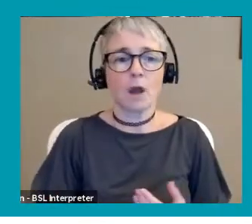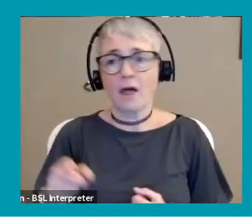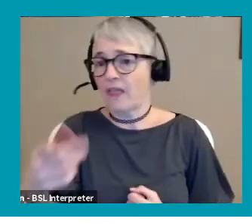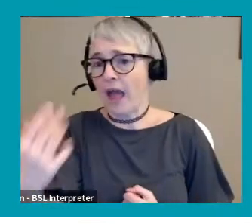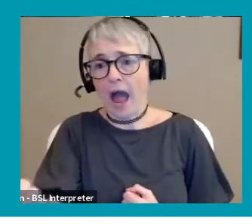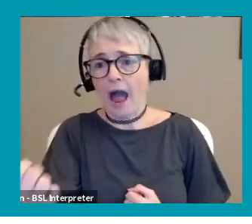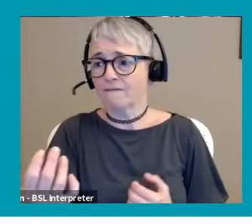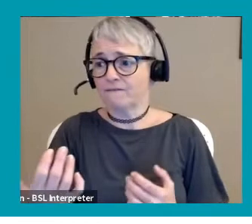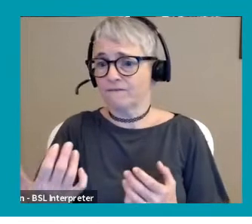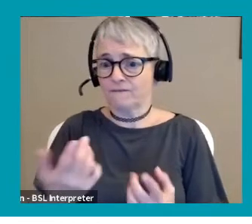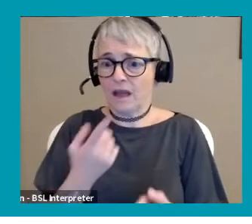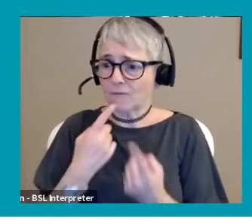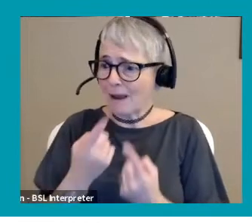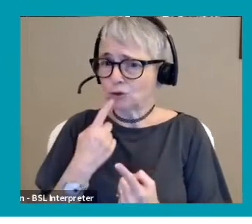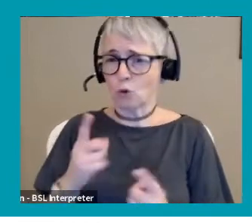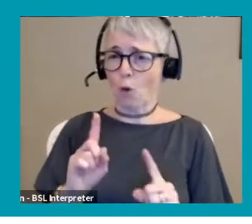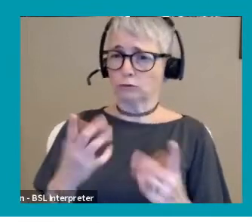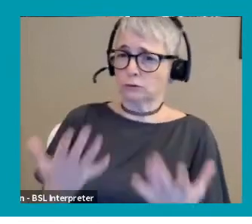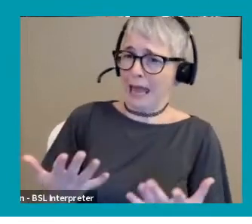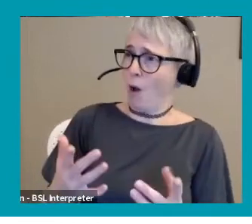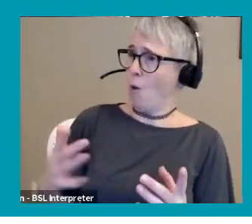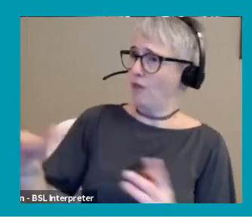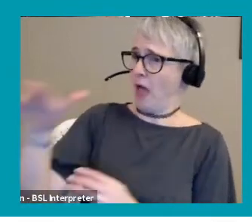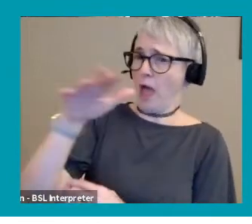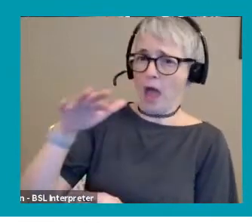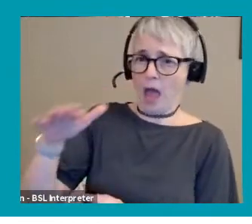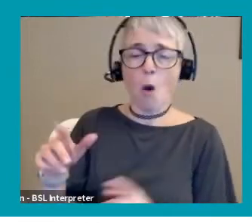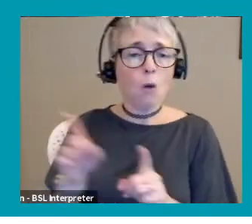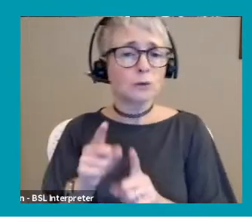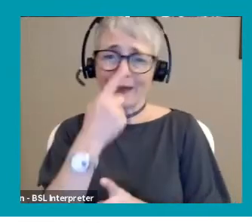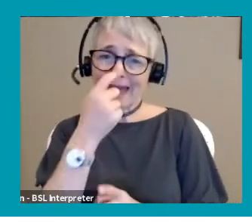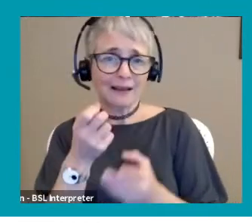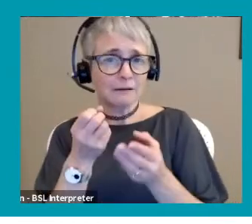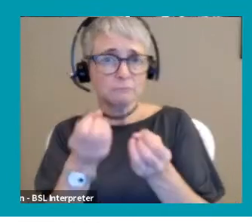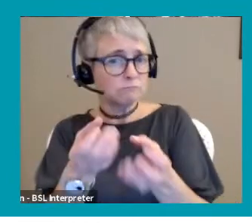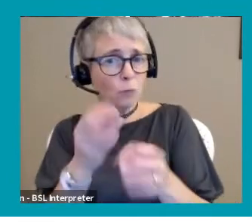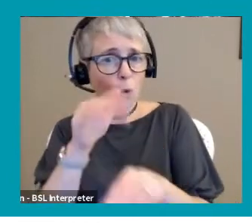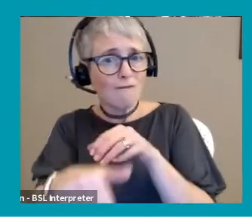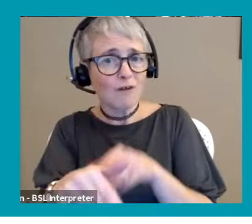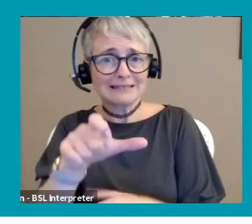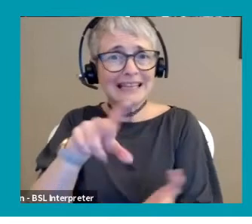your CV and they know that employer.